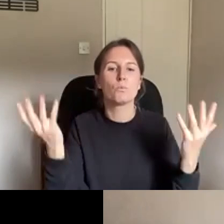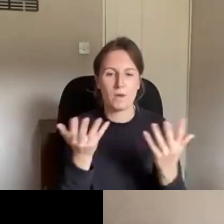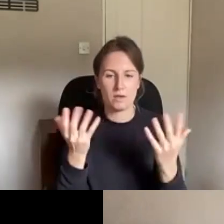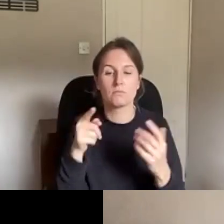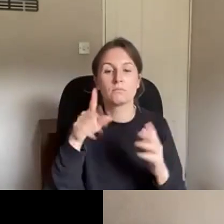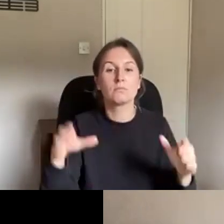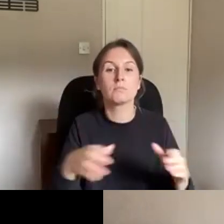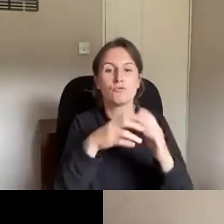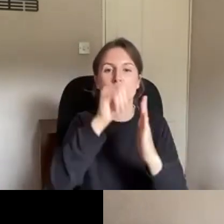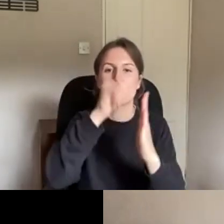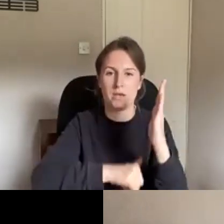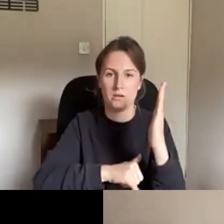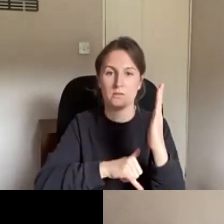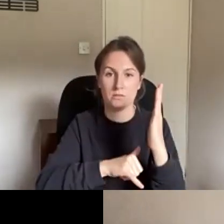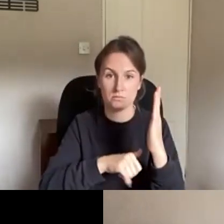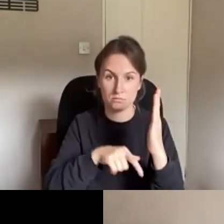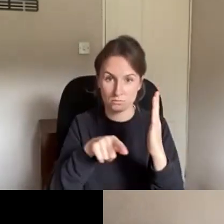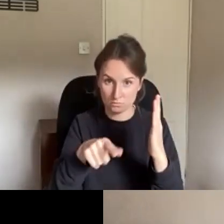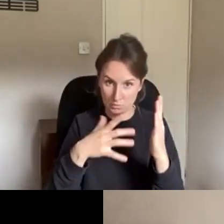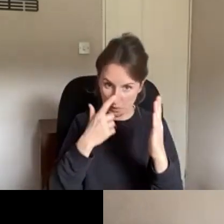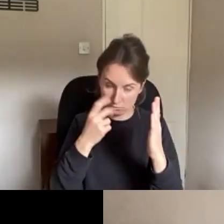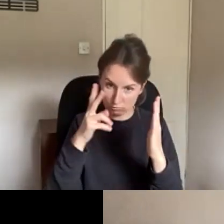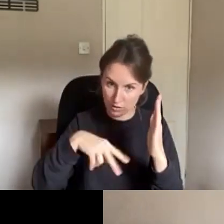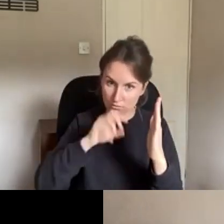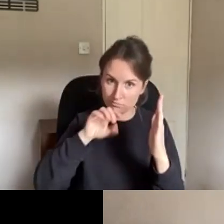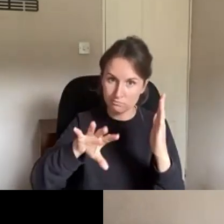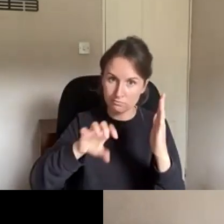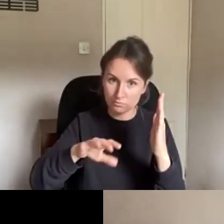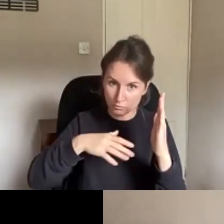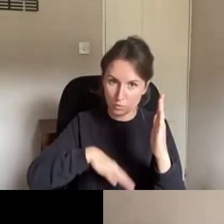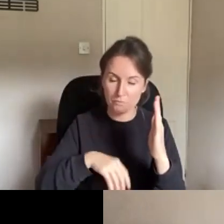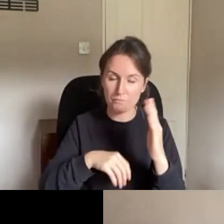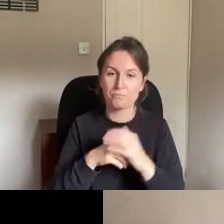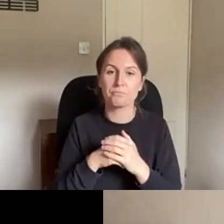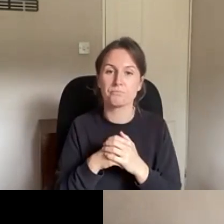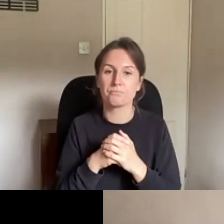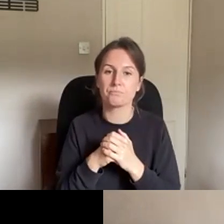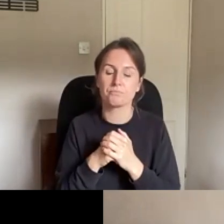If helpful, I can read them out. Just give me one second. I have them here.